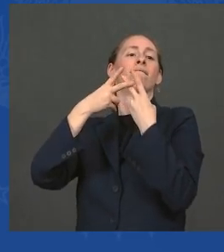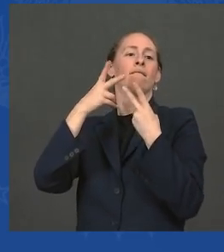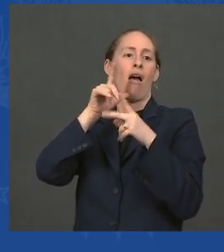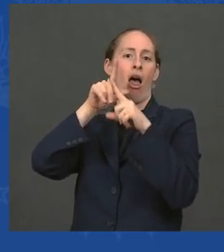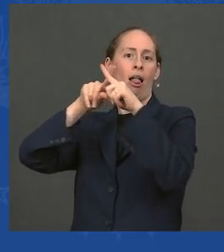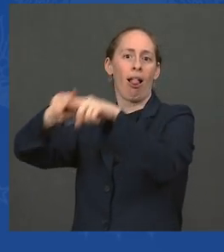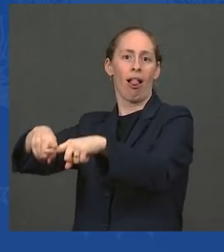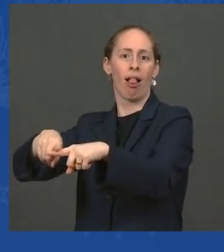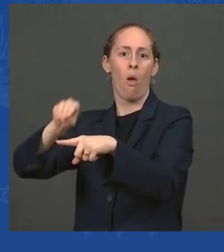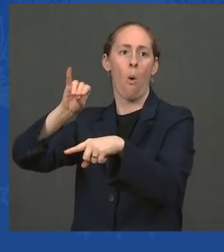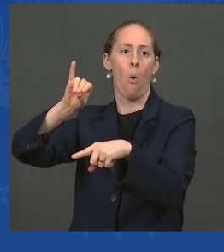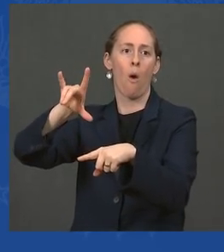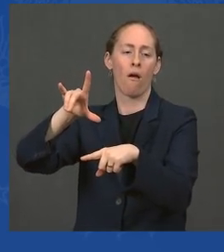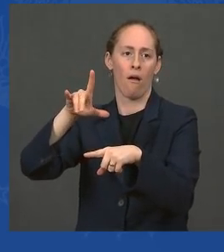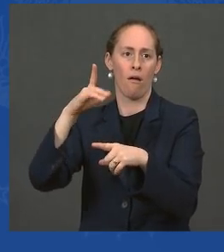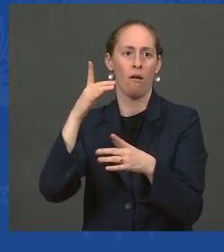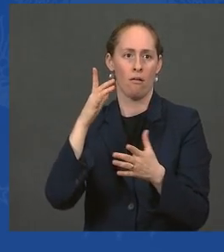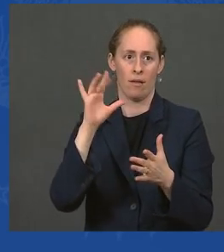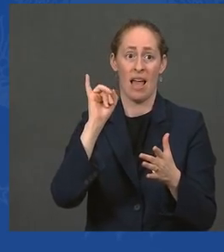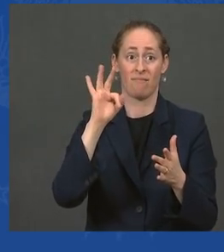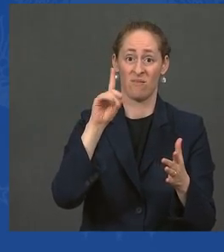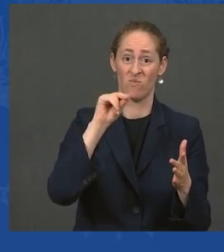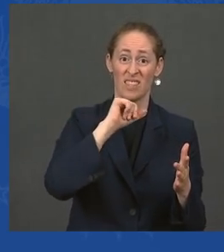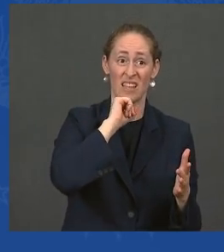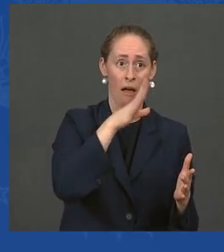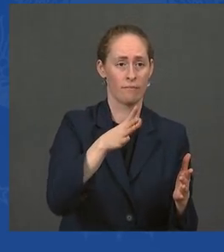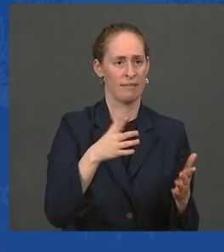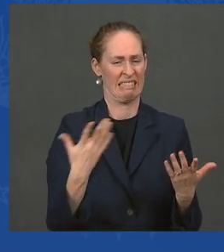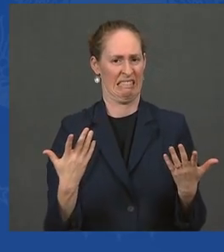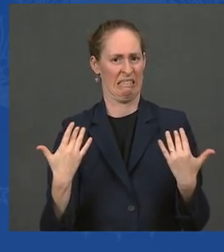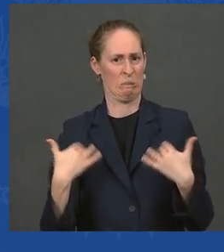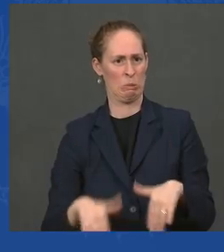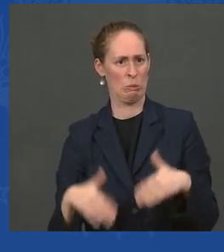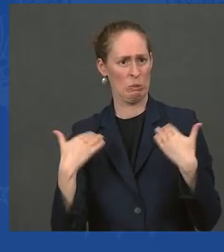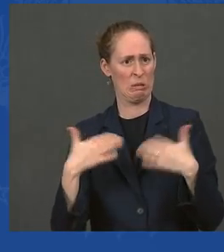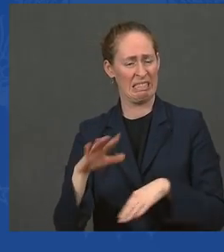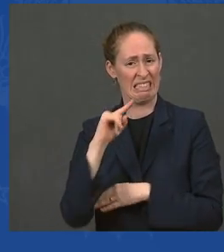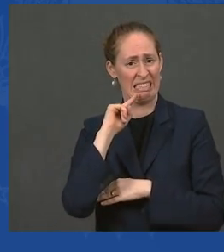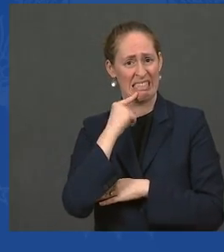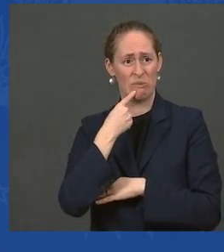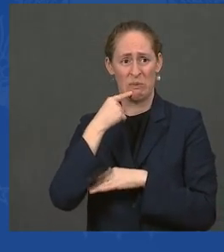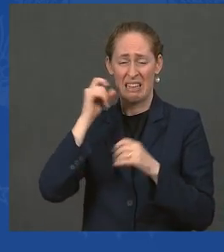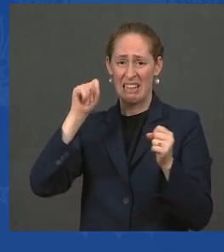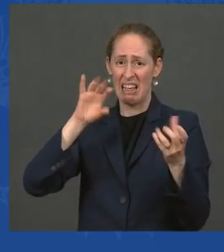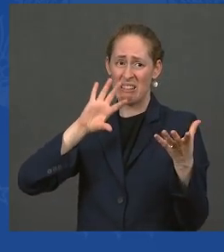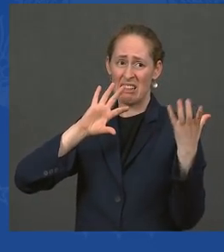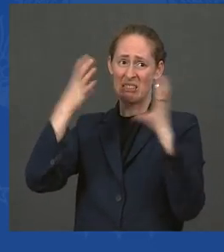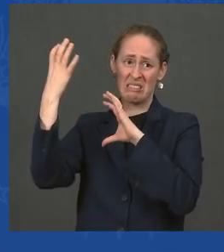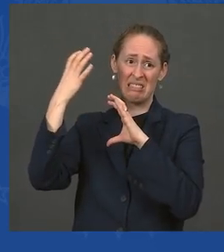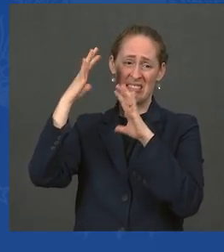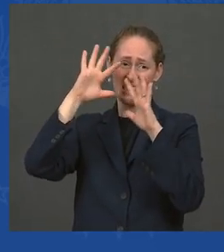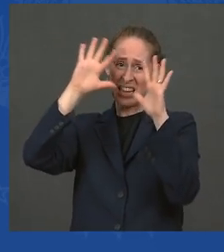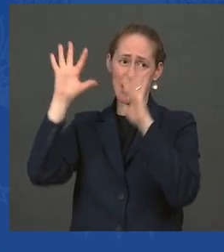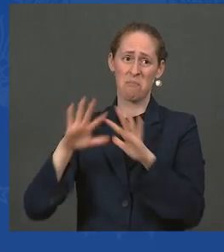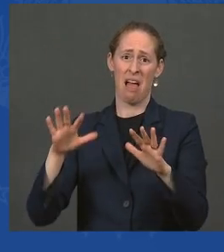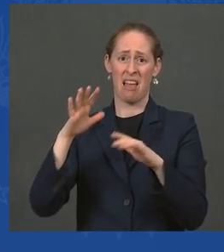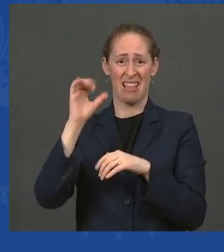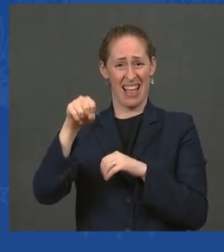when it comes to climate change. Extreme weather has cost this state $10 billion over the last decade. And nationally, as I said,